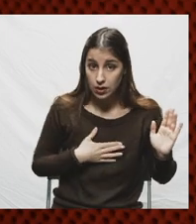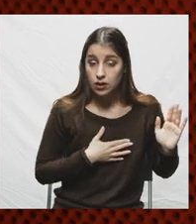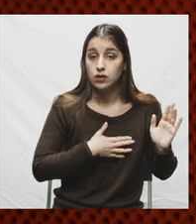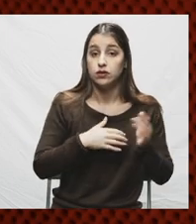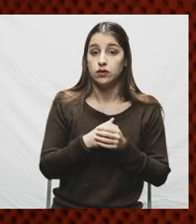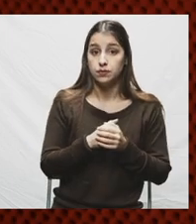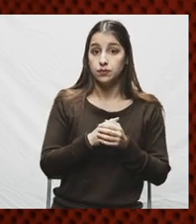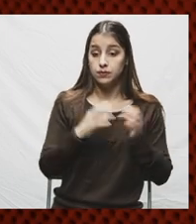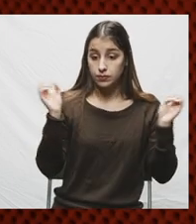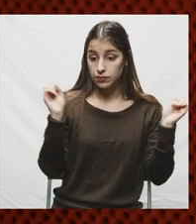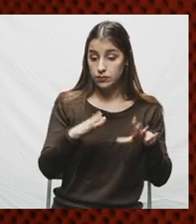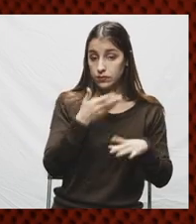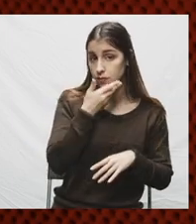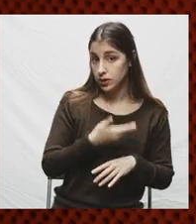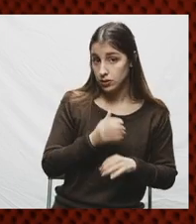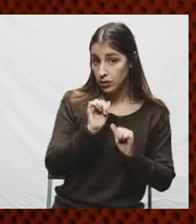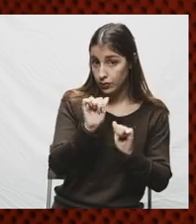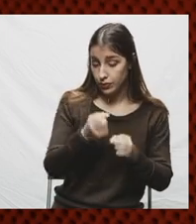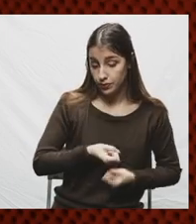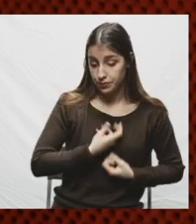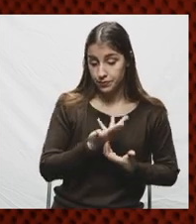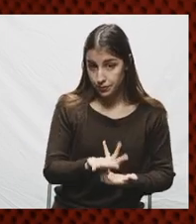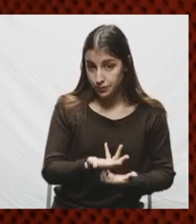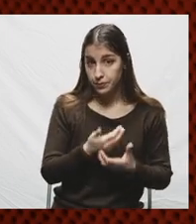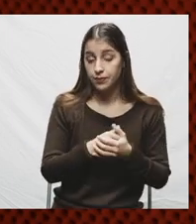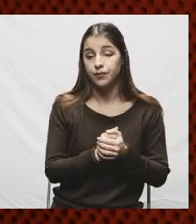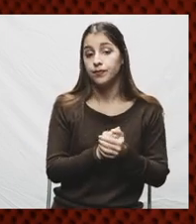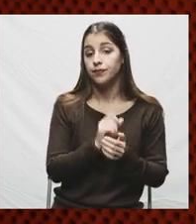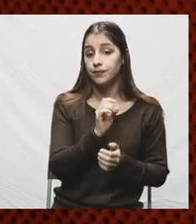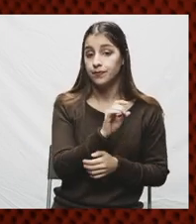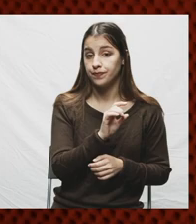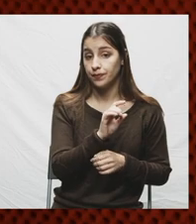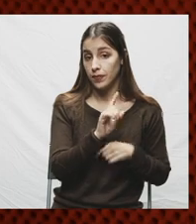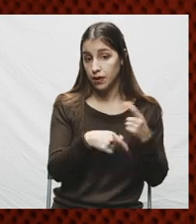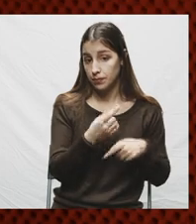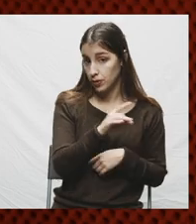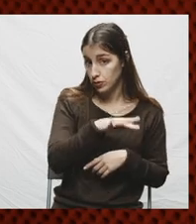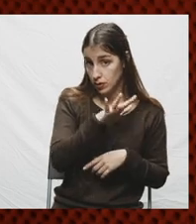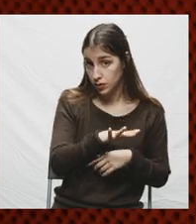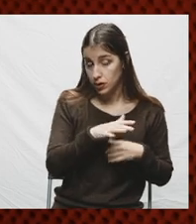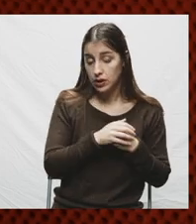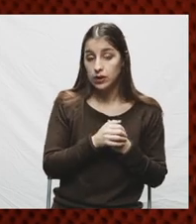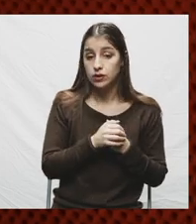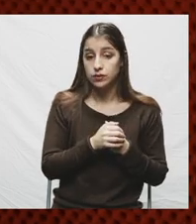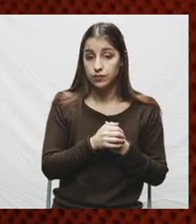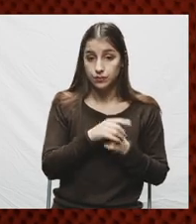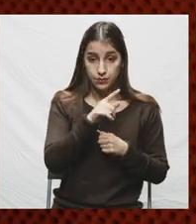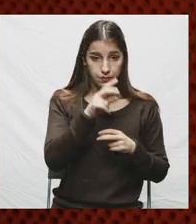You bring to it a legacy and an experience you have, to places not as common as yours, right?